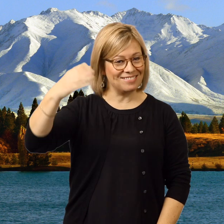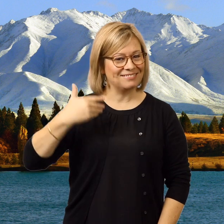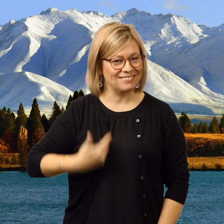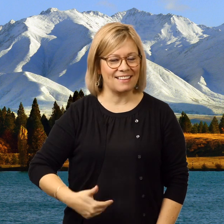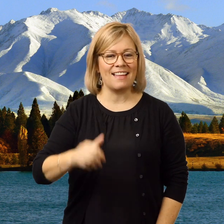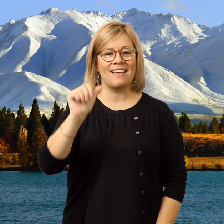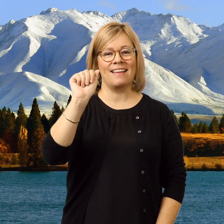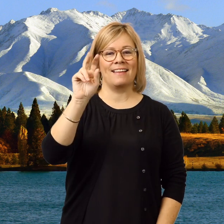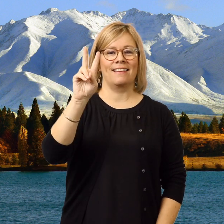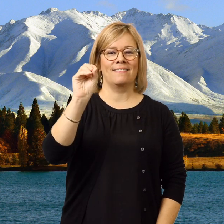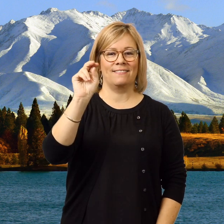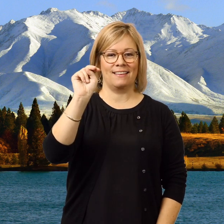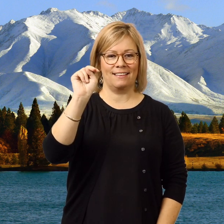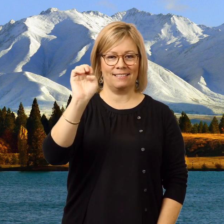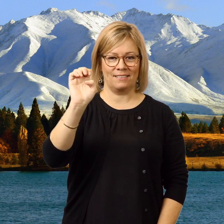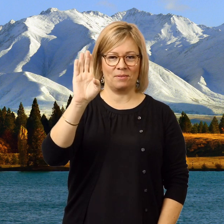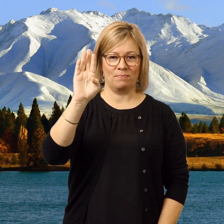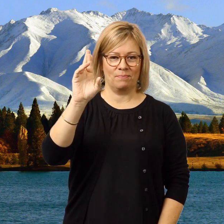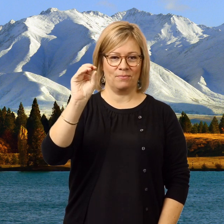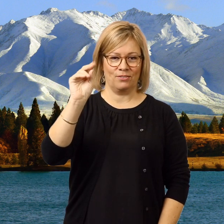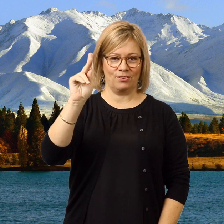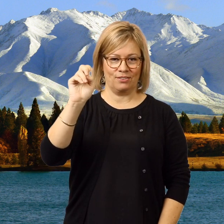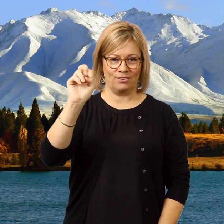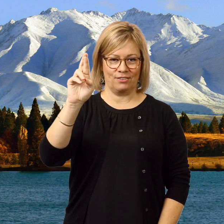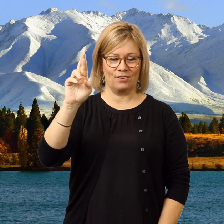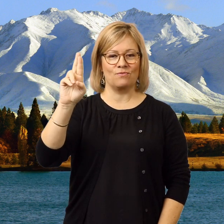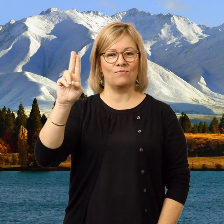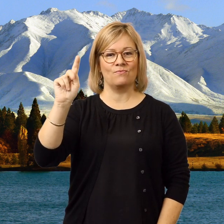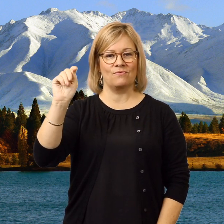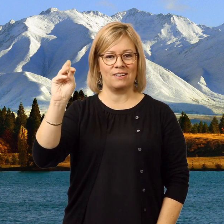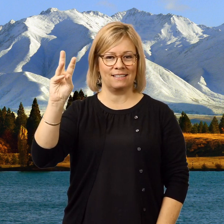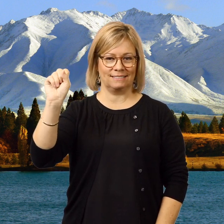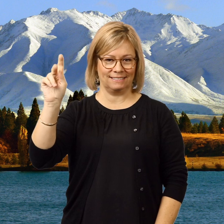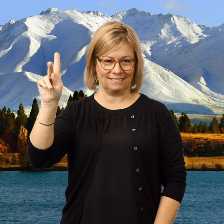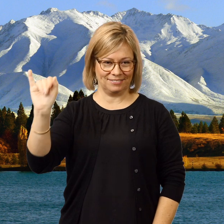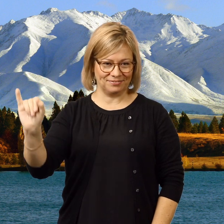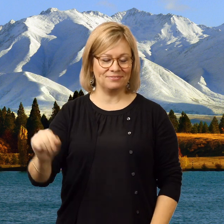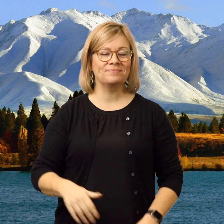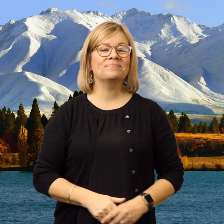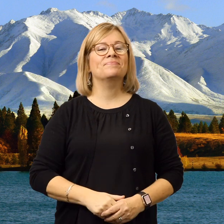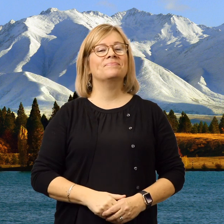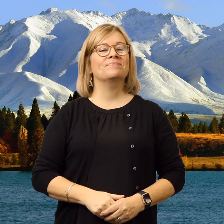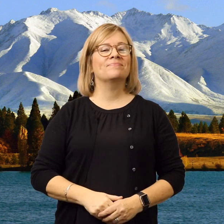Hello, my name is Avonne Brooker-Rutowski.